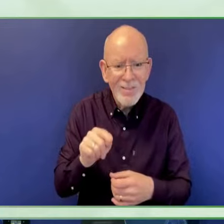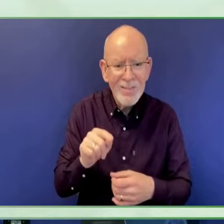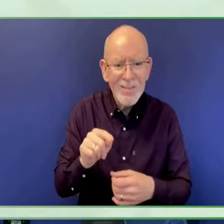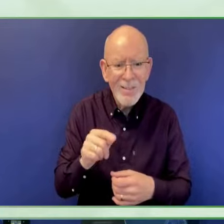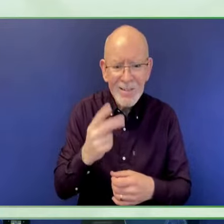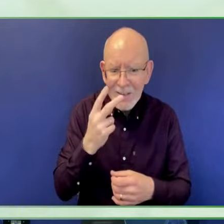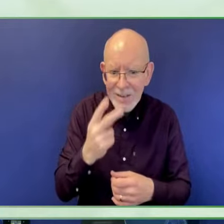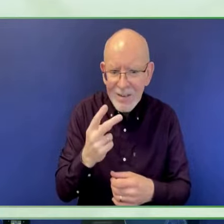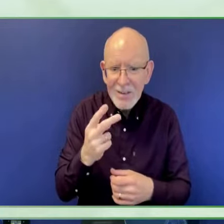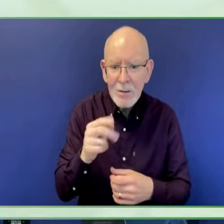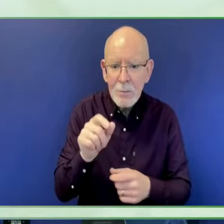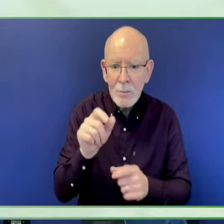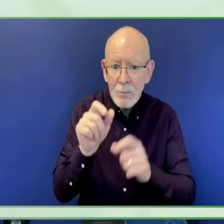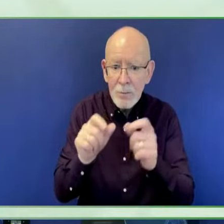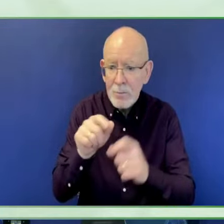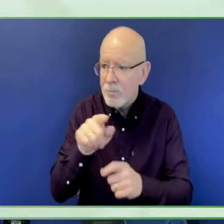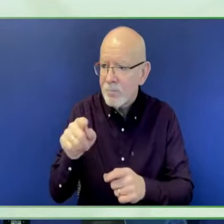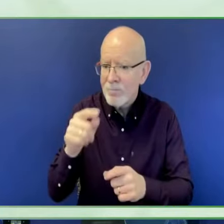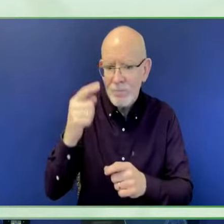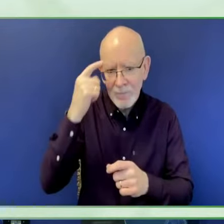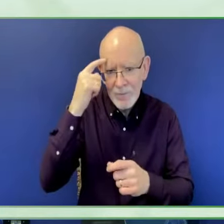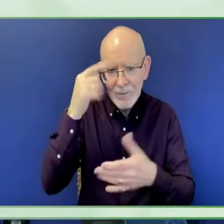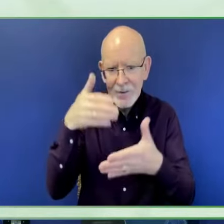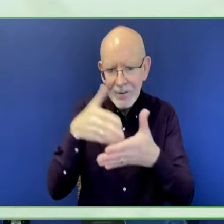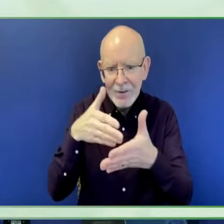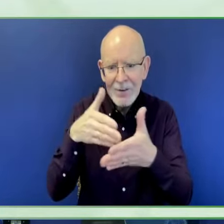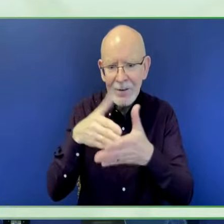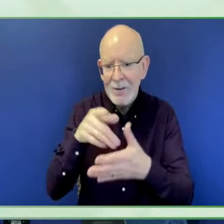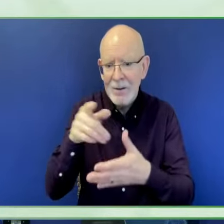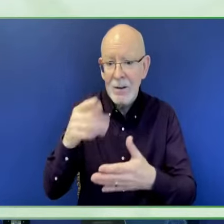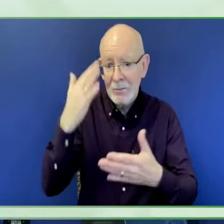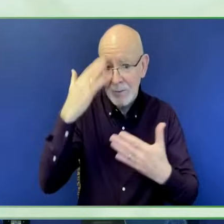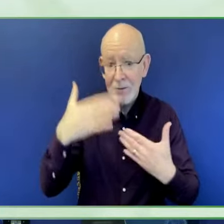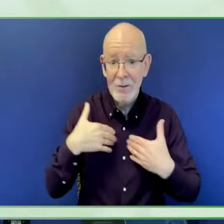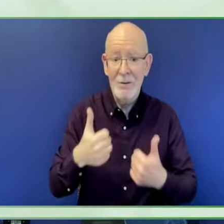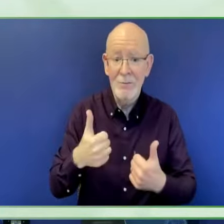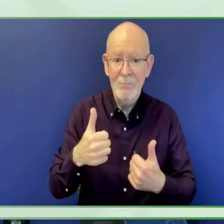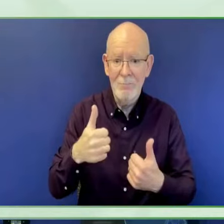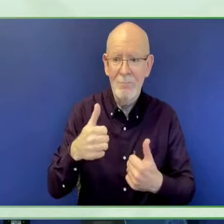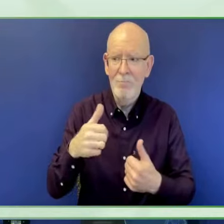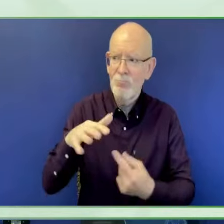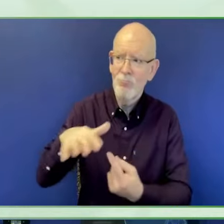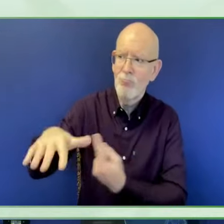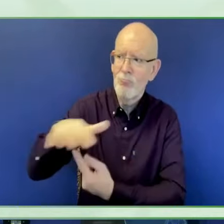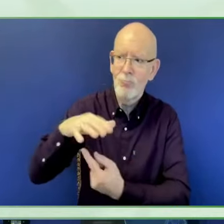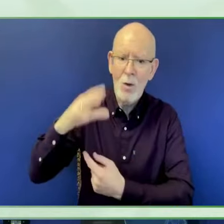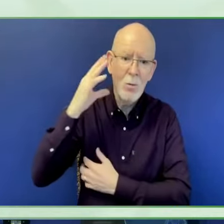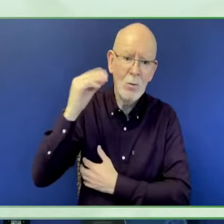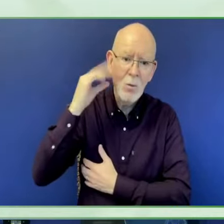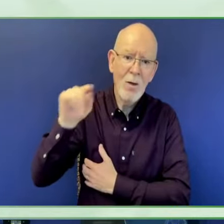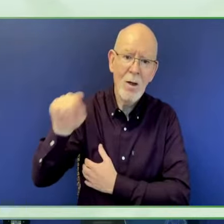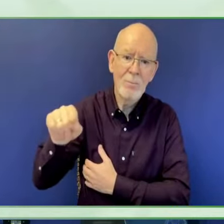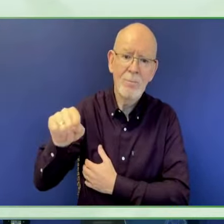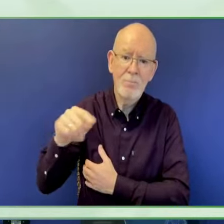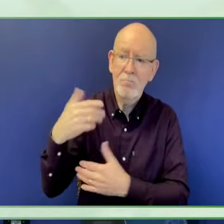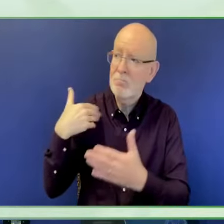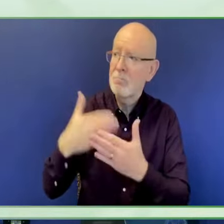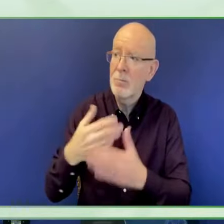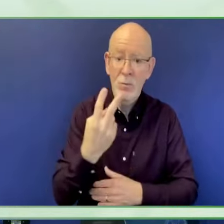and we have successes, also lessons learned and challenges. I would like to share my expertise and experiences in the session.